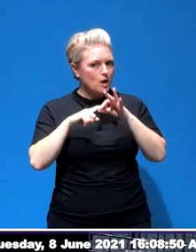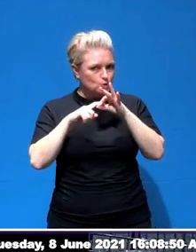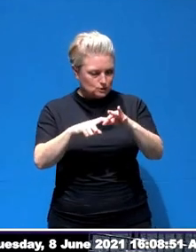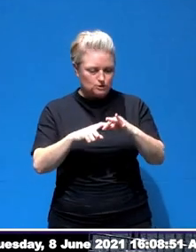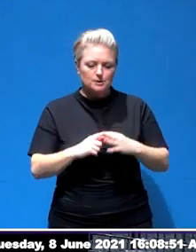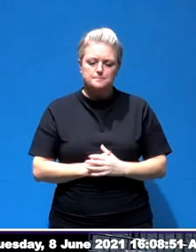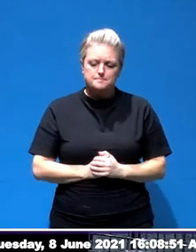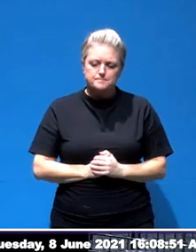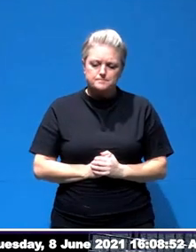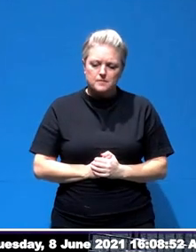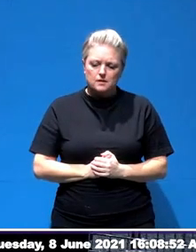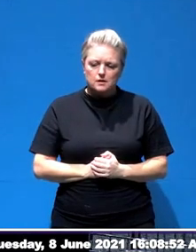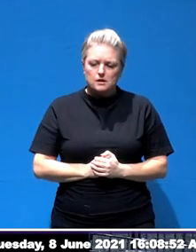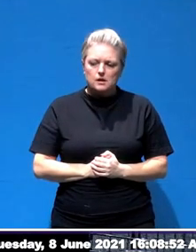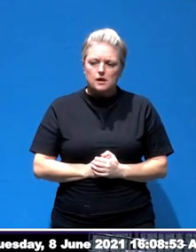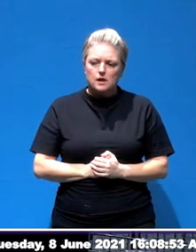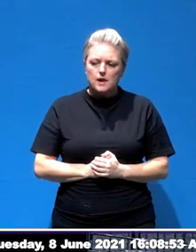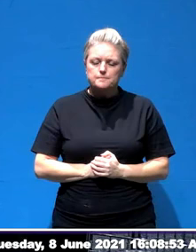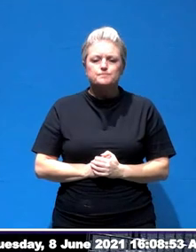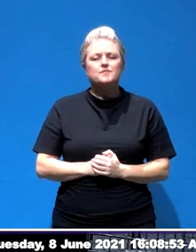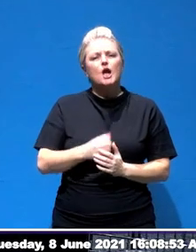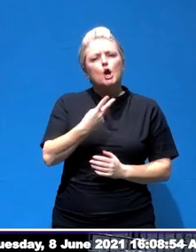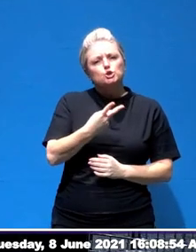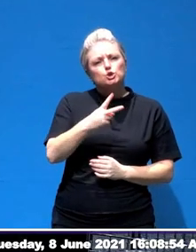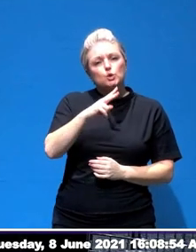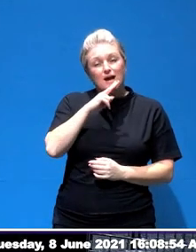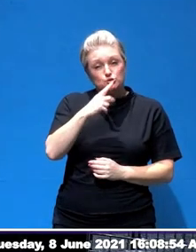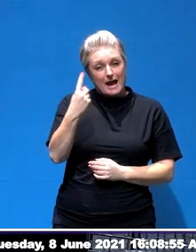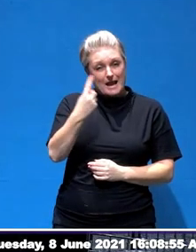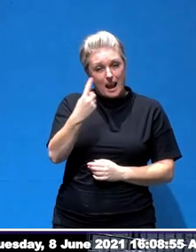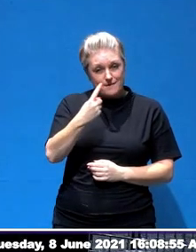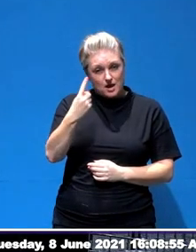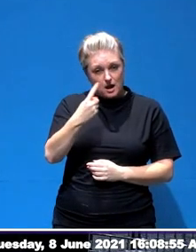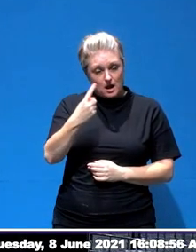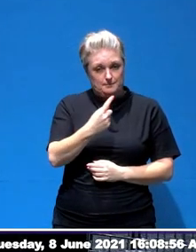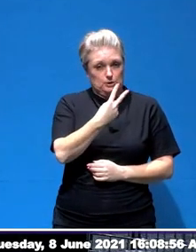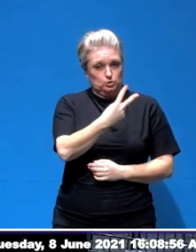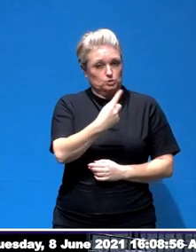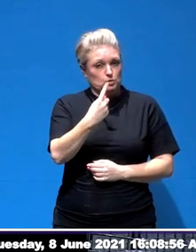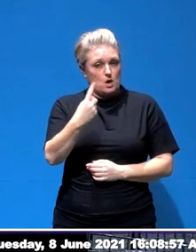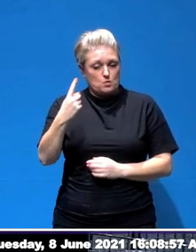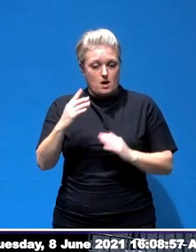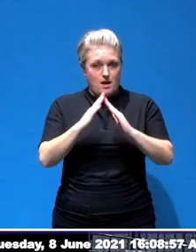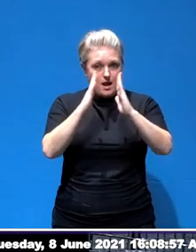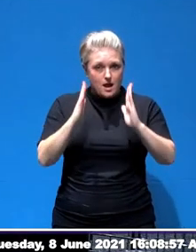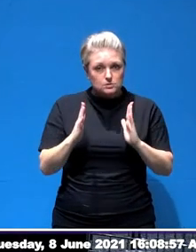You said that you have 211 houses under your auspice and you try to visit ---